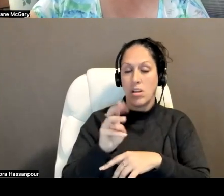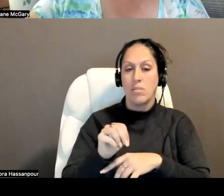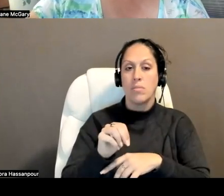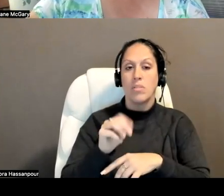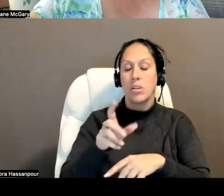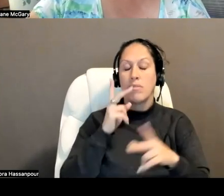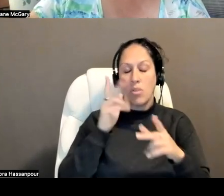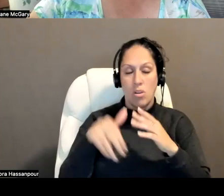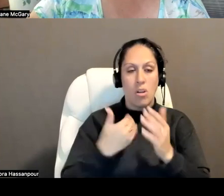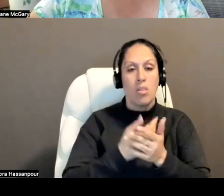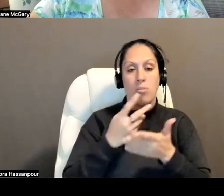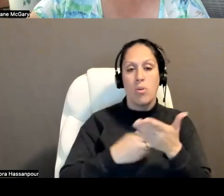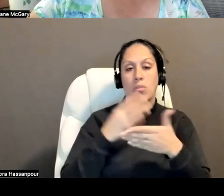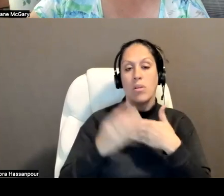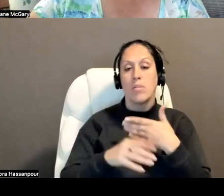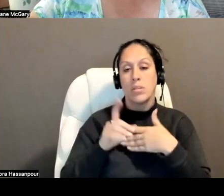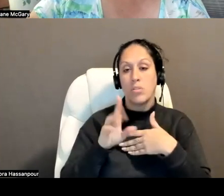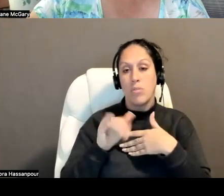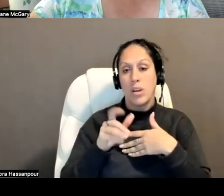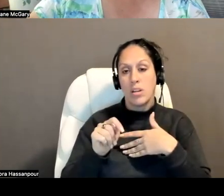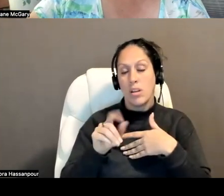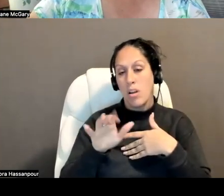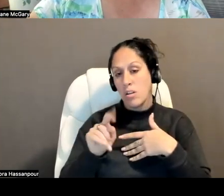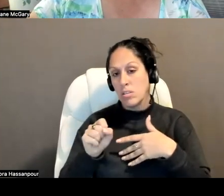on the Dracut Arts YouTube channel. That's youtube.com/@dracutarts.